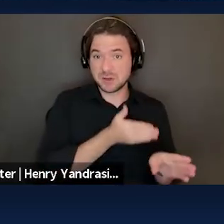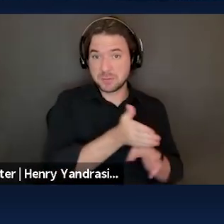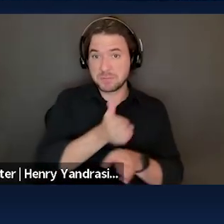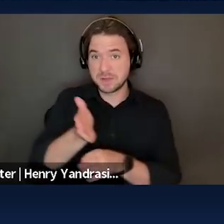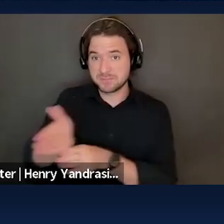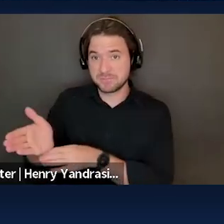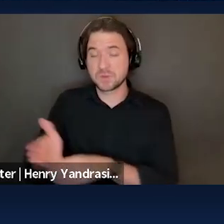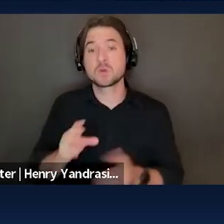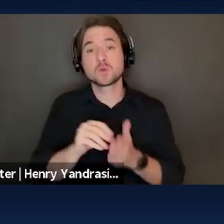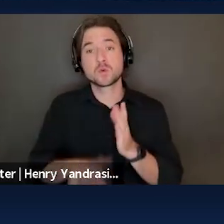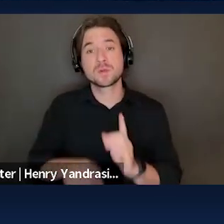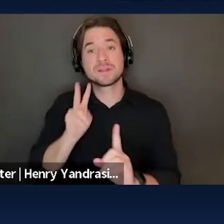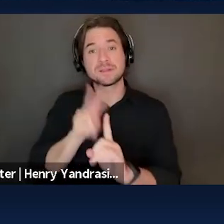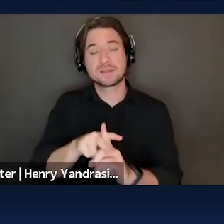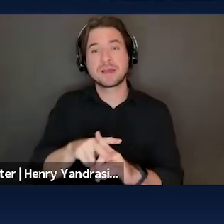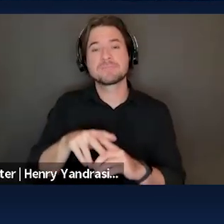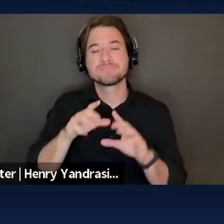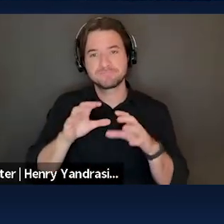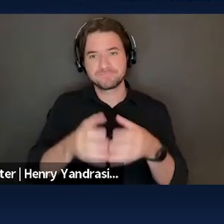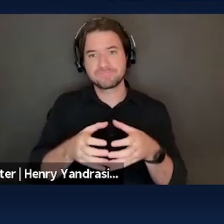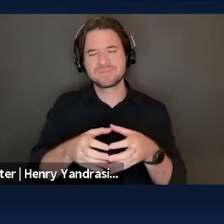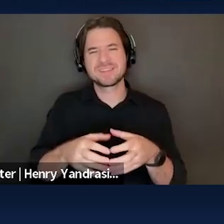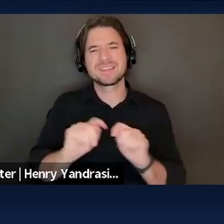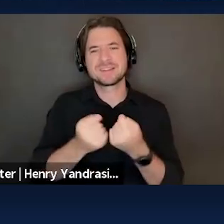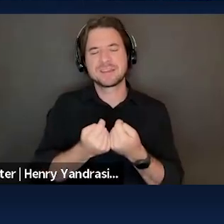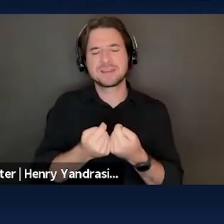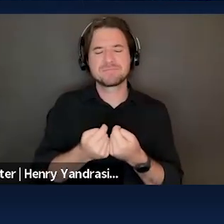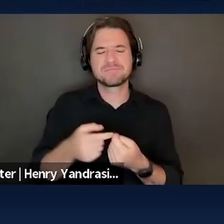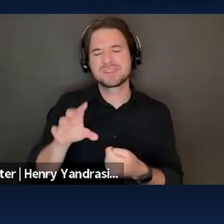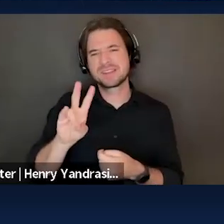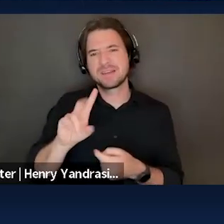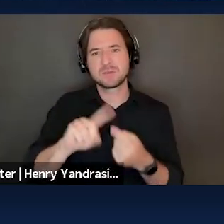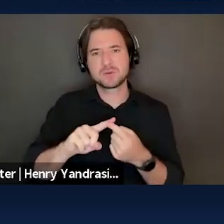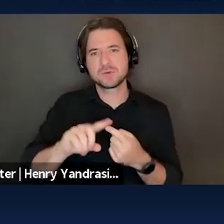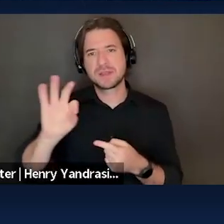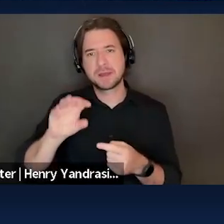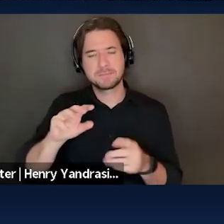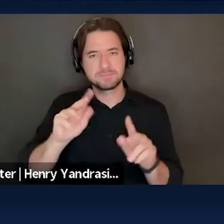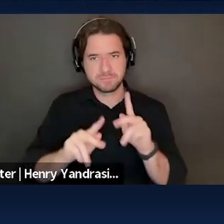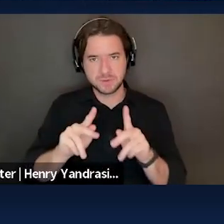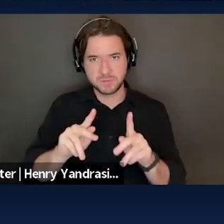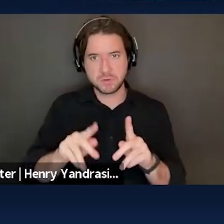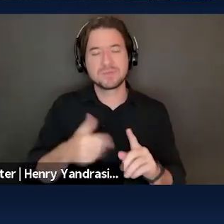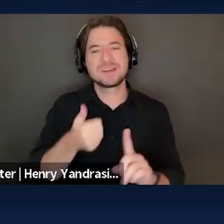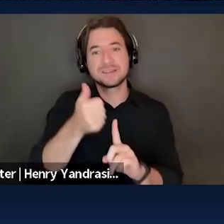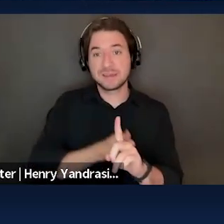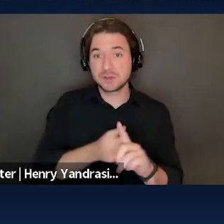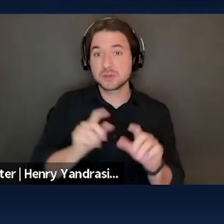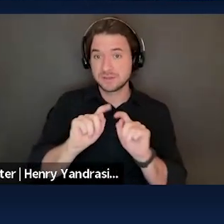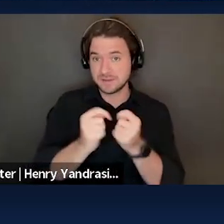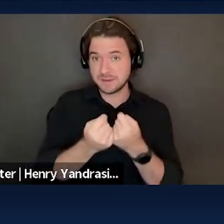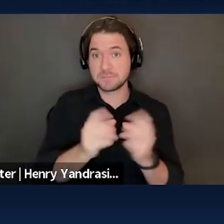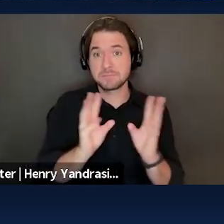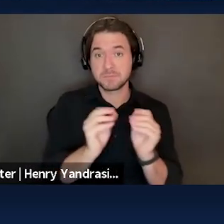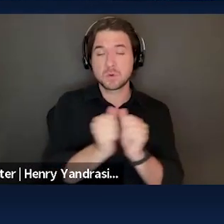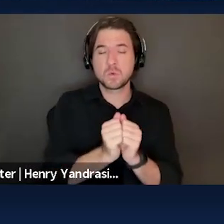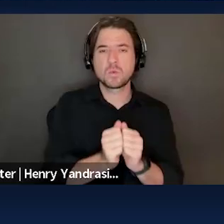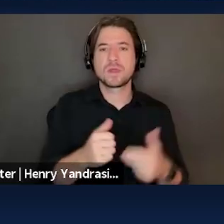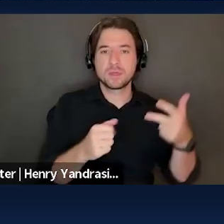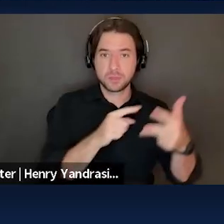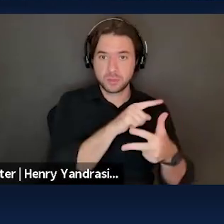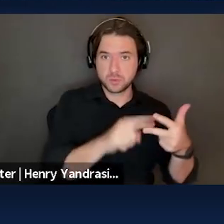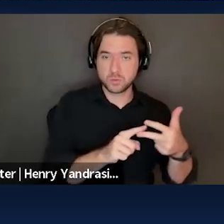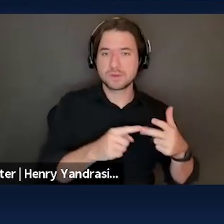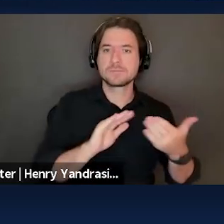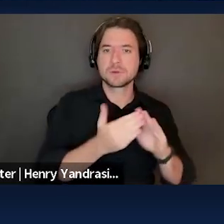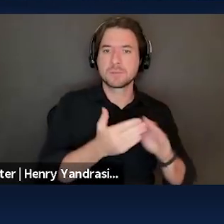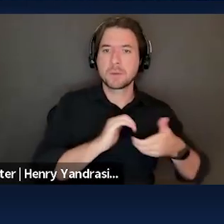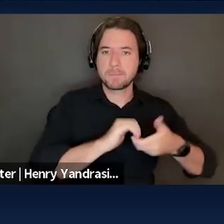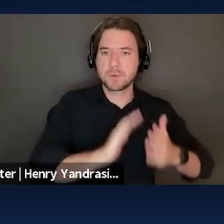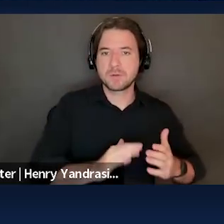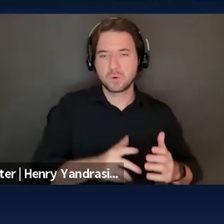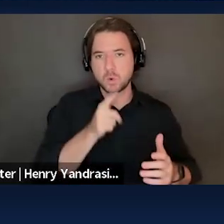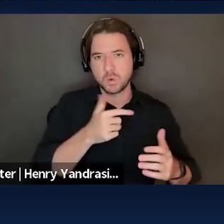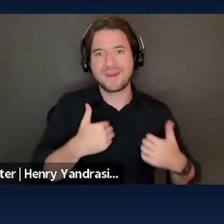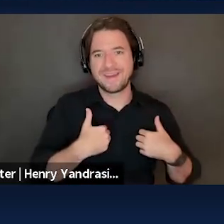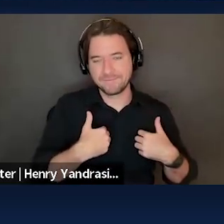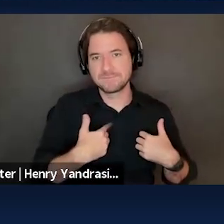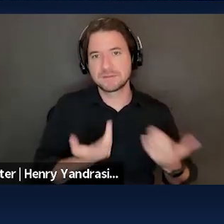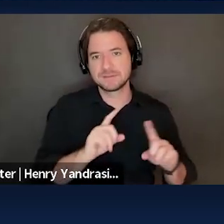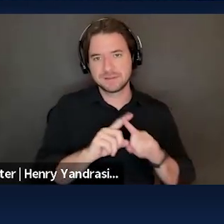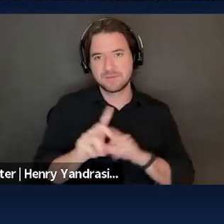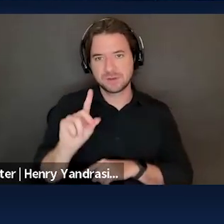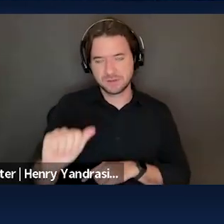To a disciplined, balanced team of 7-9 people. Each team meets with 3 different community partners living with a physical and intellectual and a sensory disability. So, 3 different individuals during the semester.